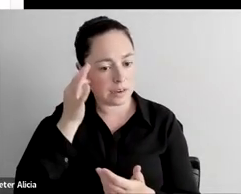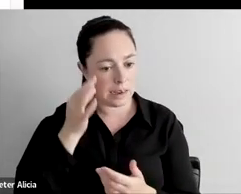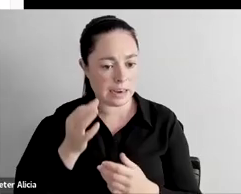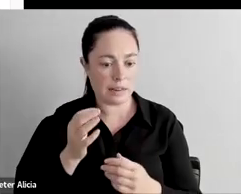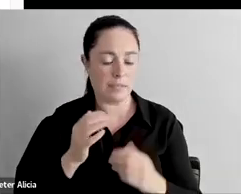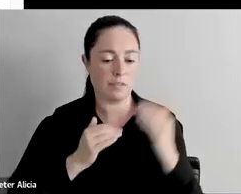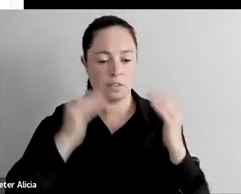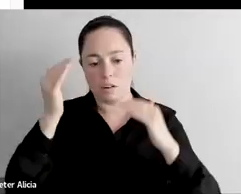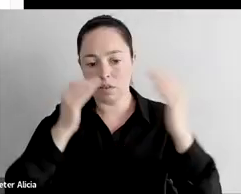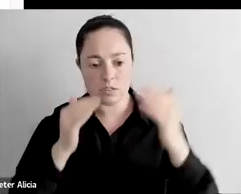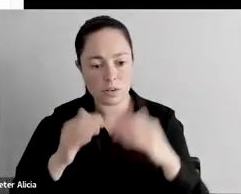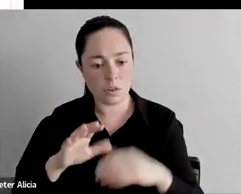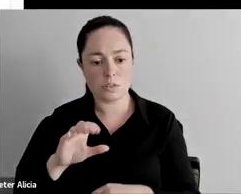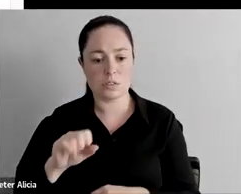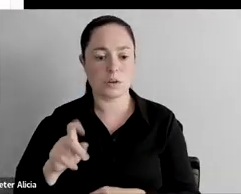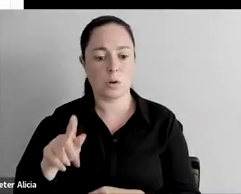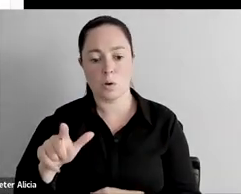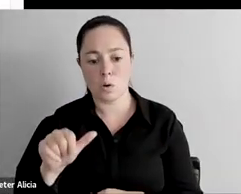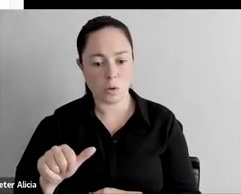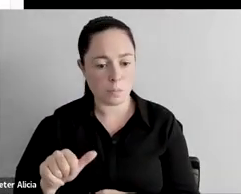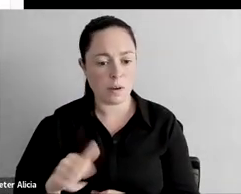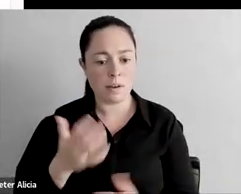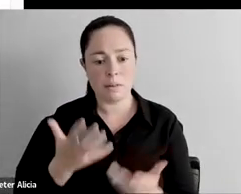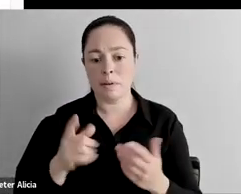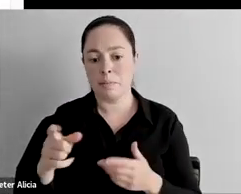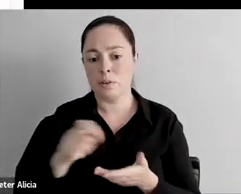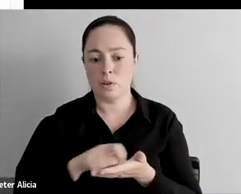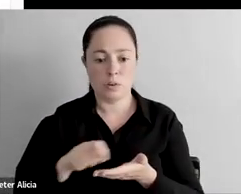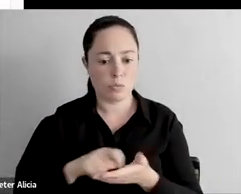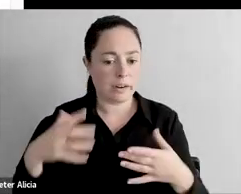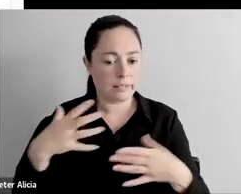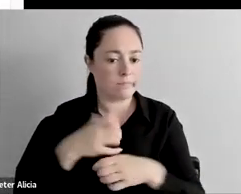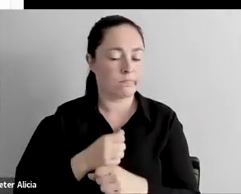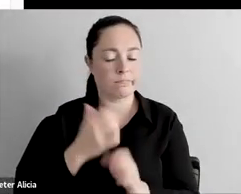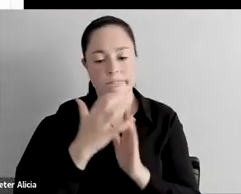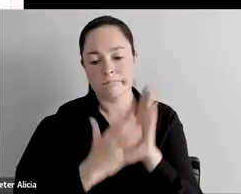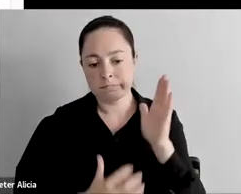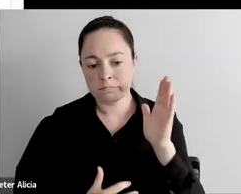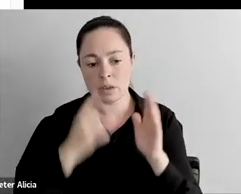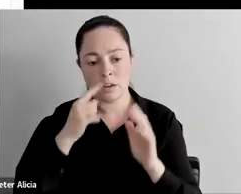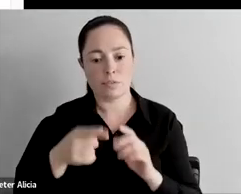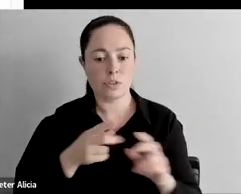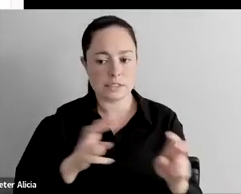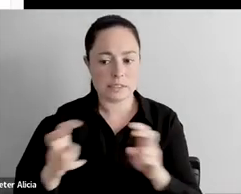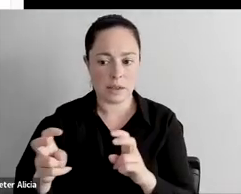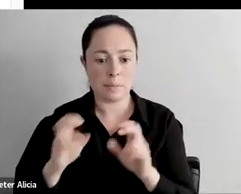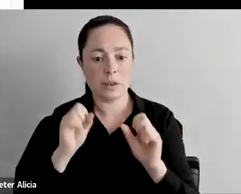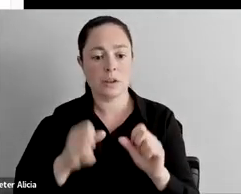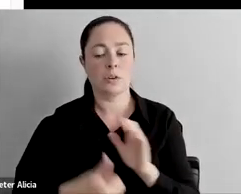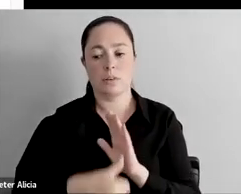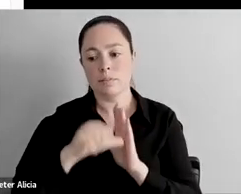maybe you're writing a brief related to this topic um you might find it helpful to highlight some specific